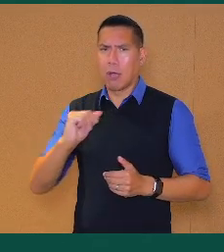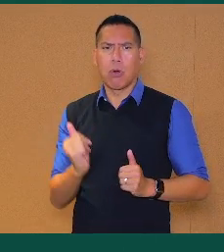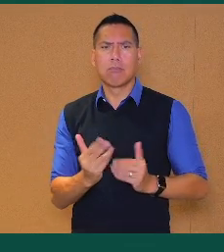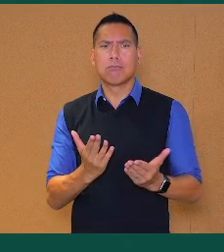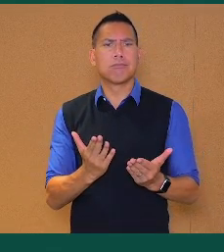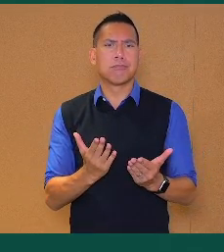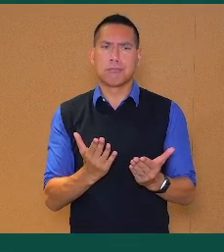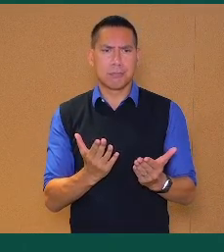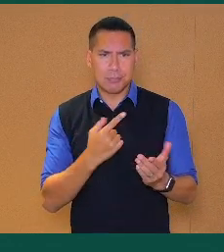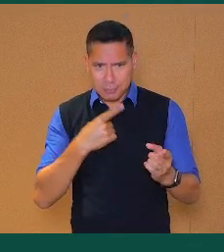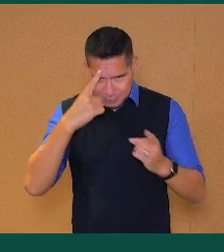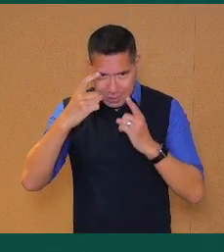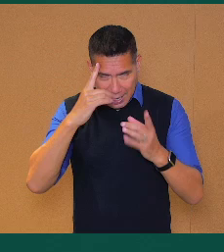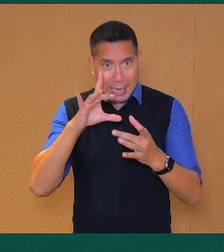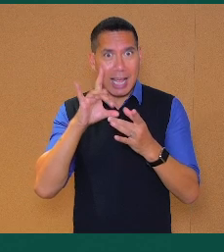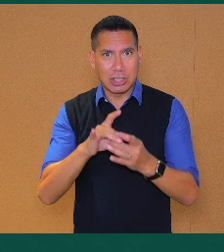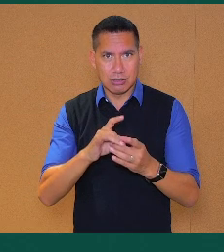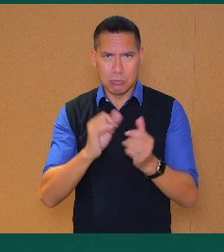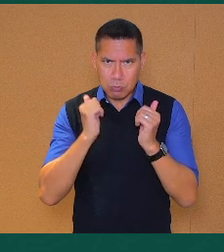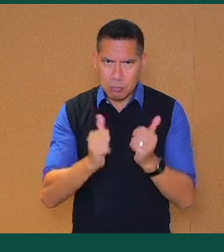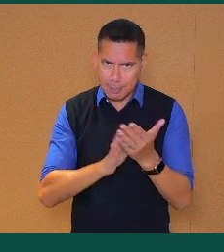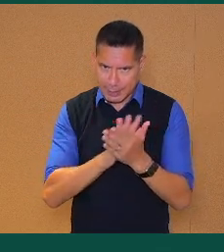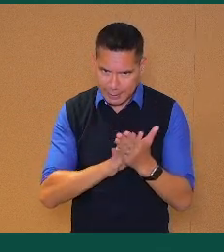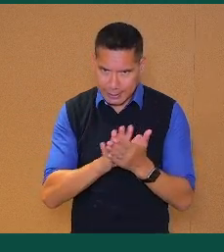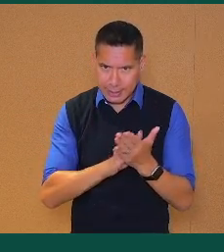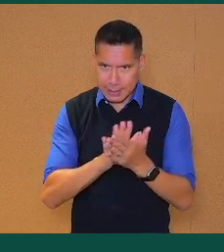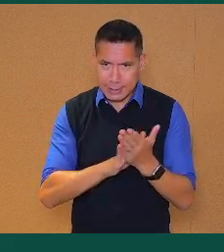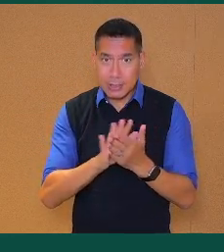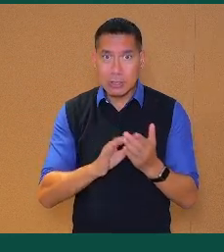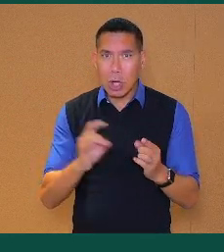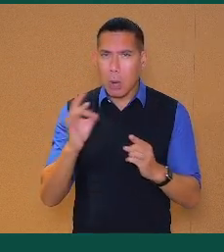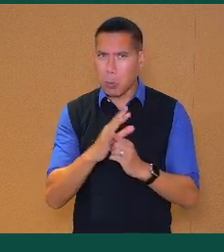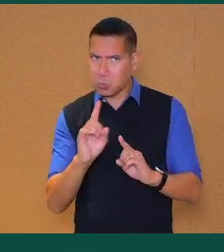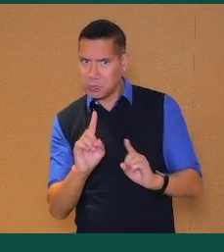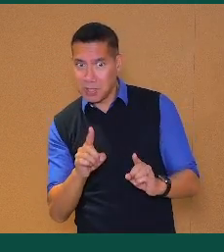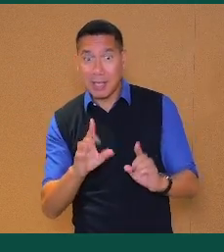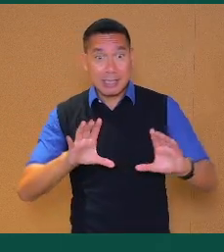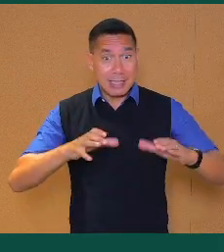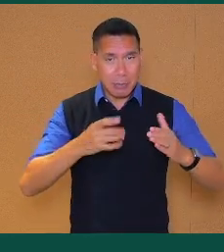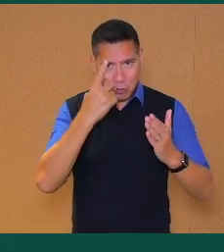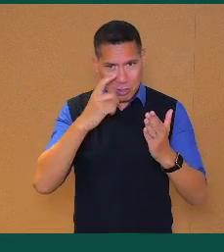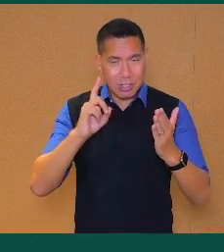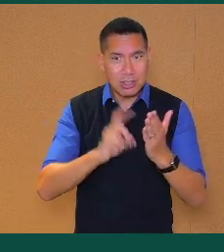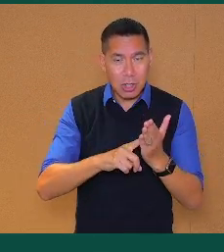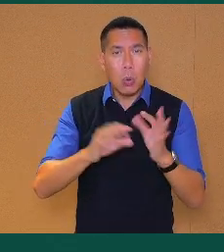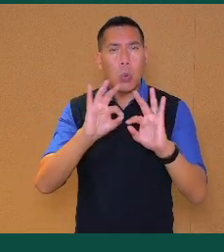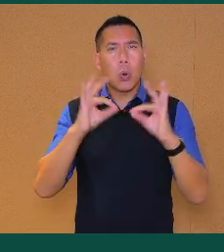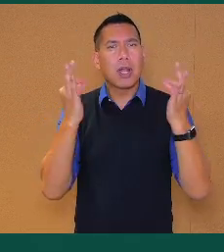capacity to provide great perspective and engaging in a meaningful way with them can unlock important insight.